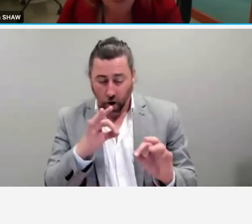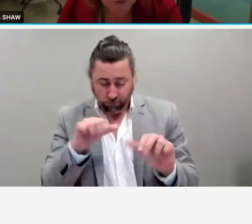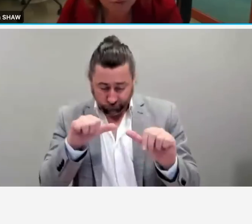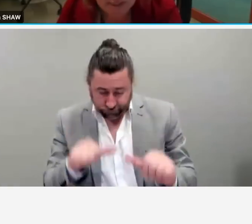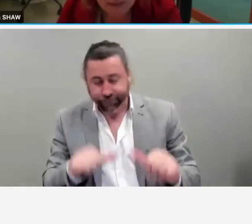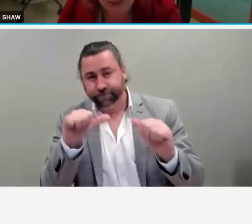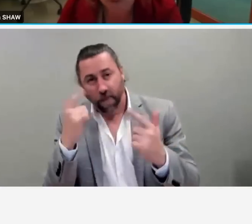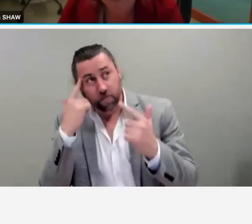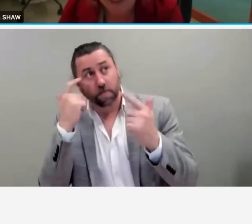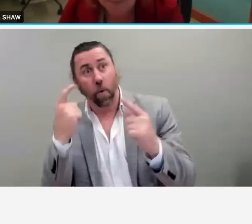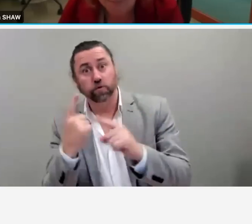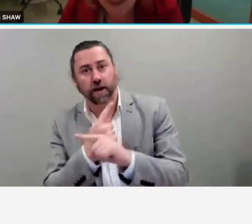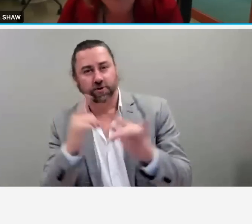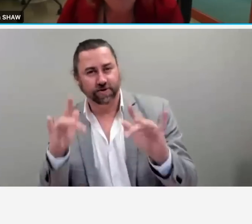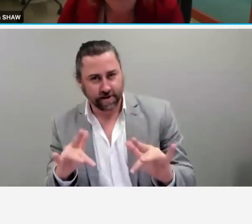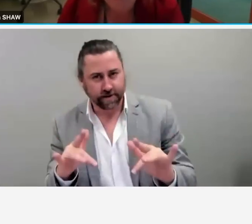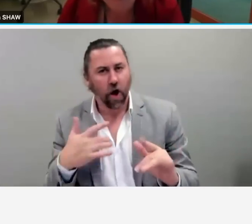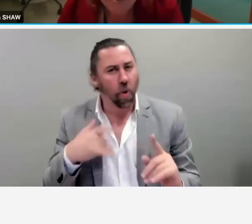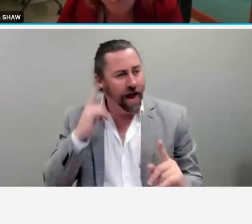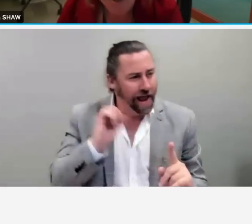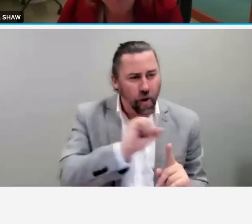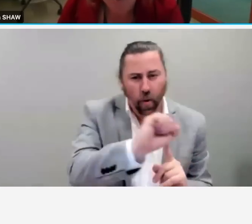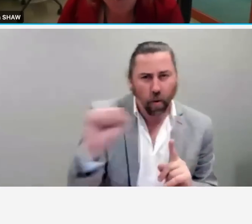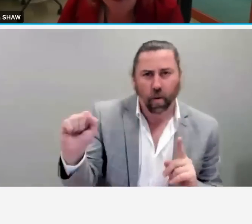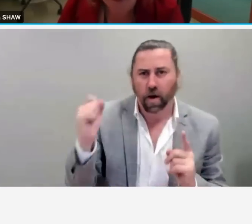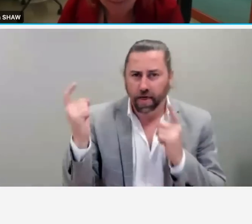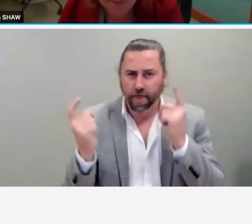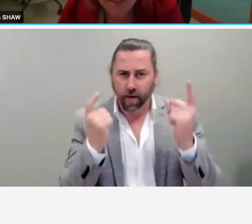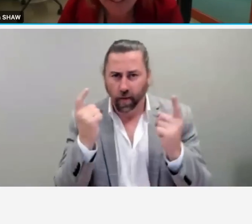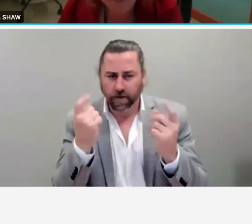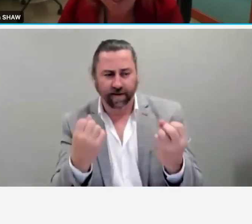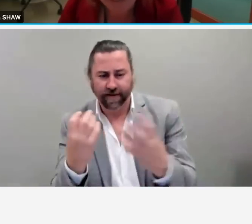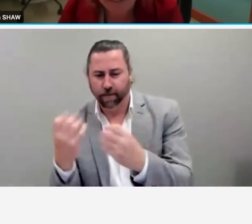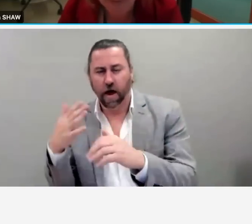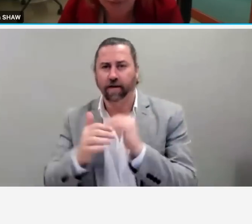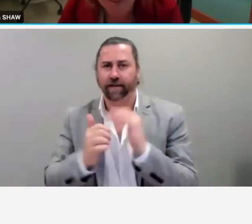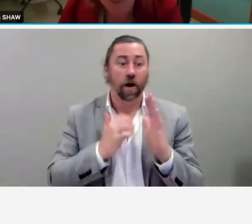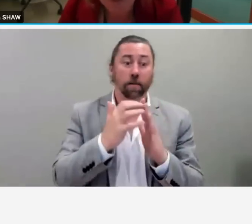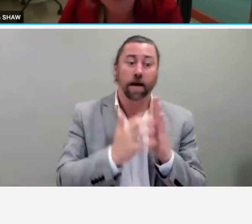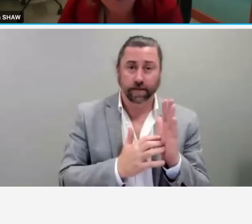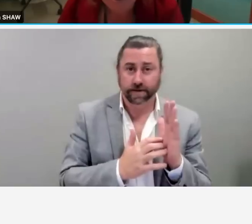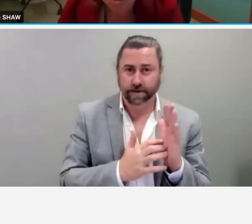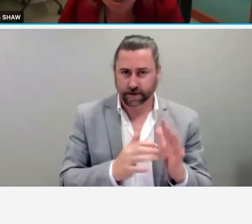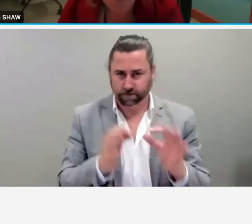We look forward to receiving your feedback and insights on our papers and particularly this first one